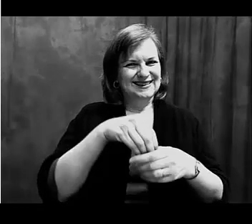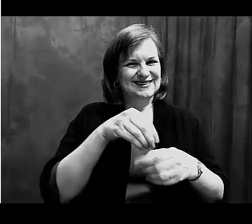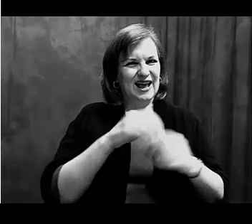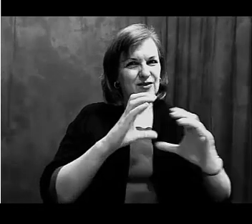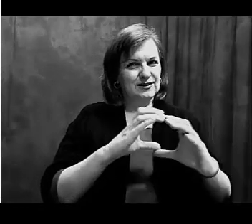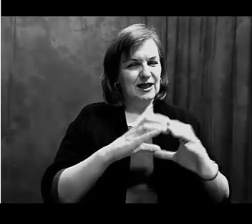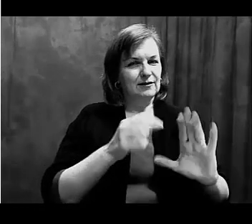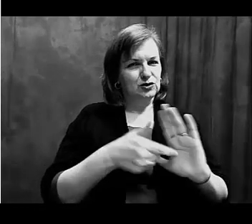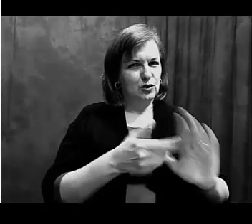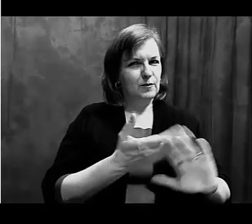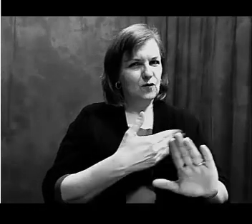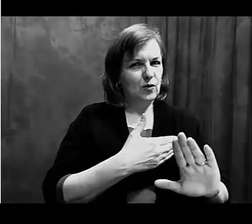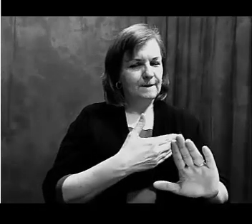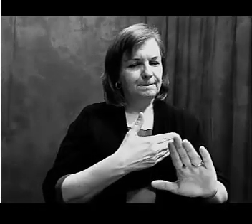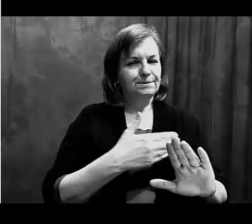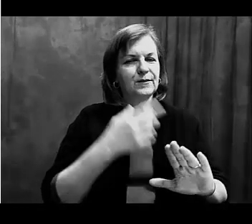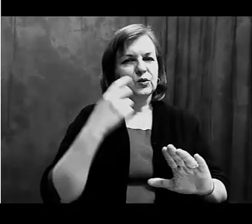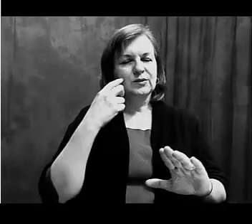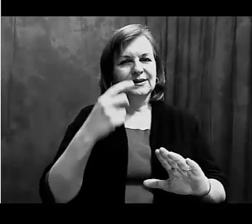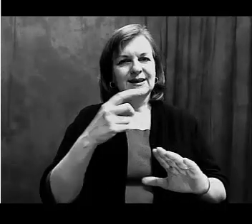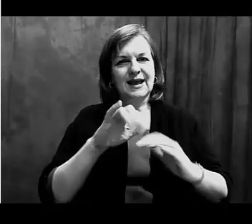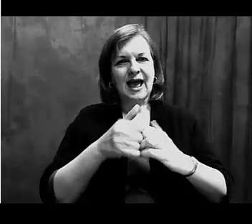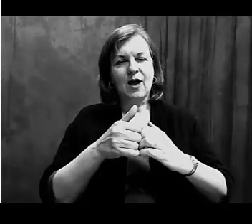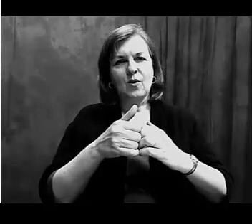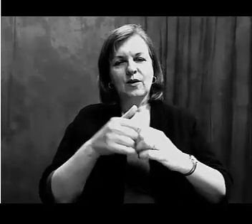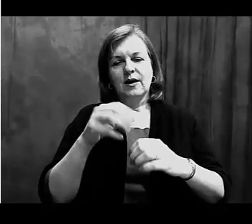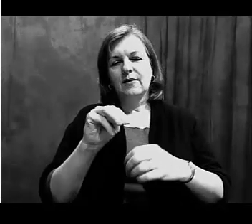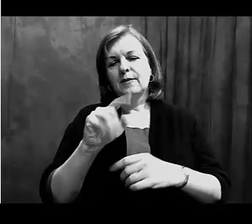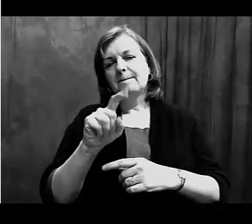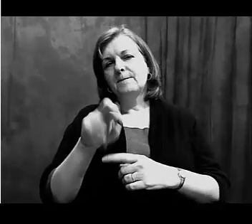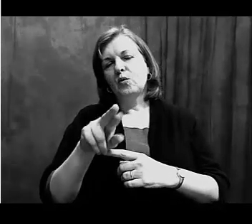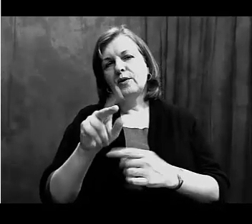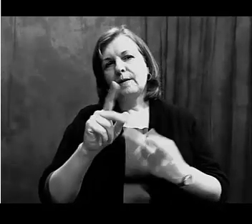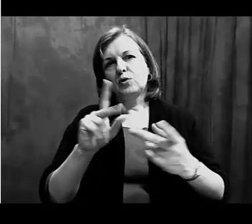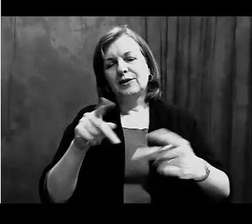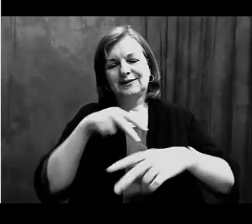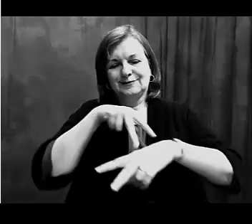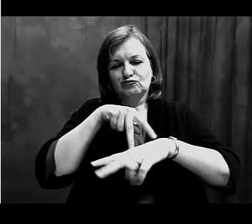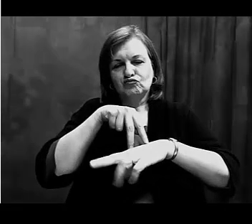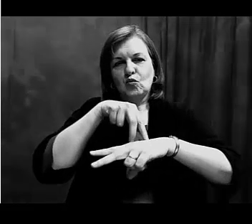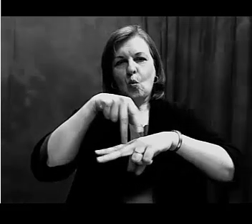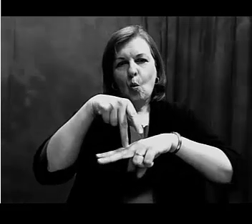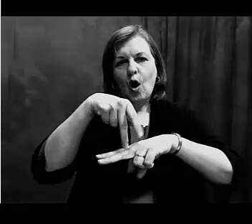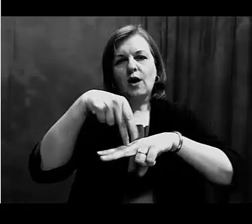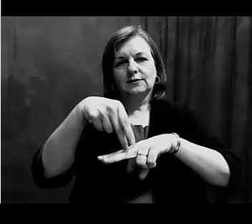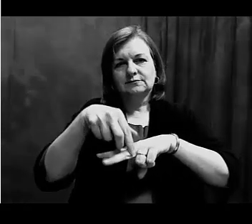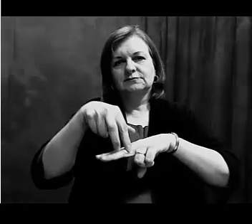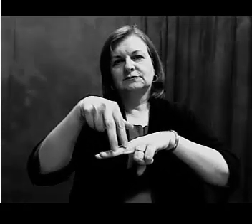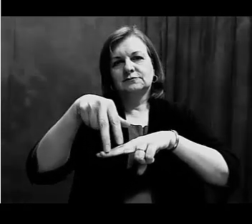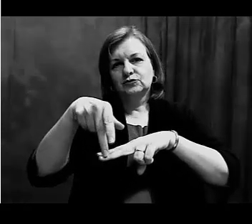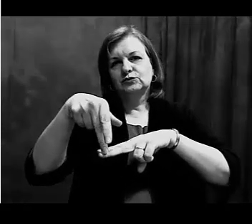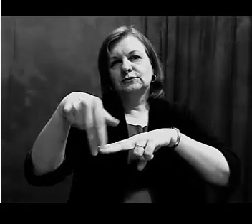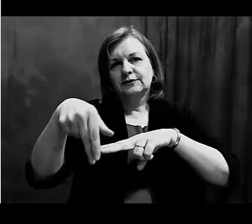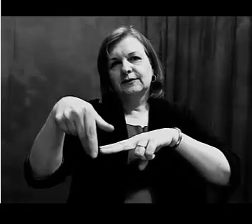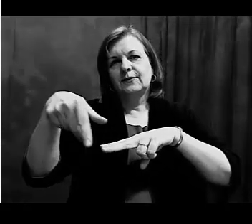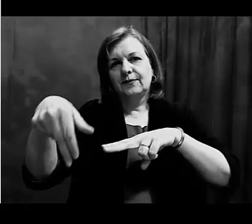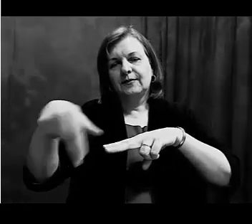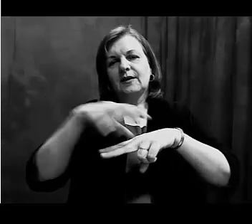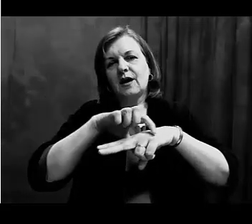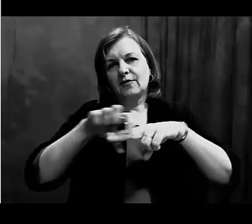"inside the cell" video that I showed you before looking at the movement of these motor proteins and they literally